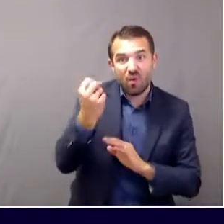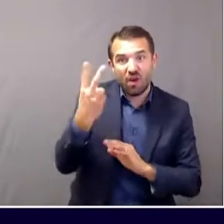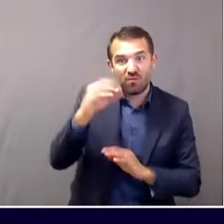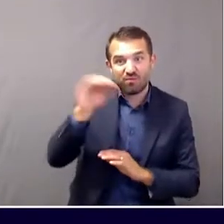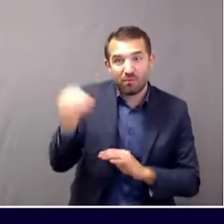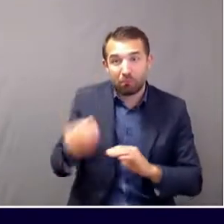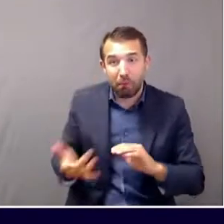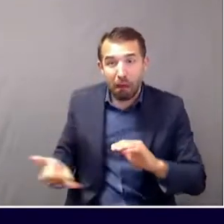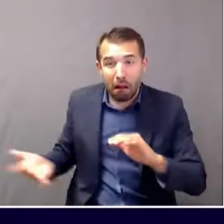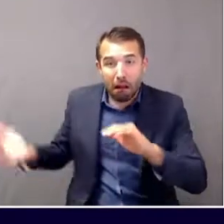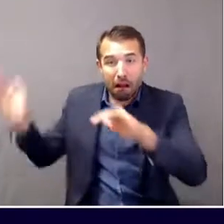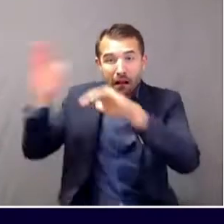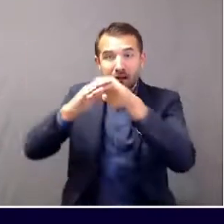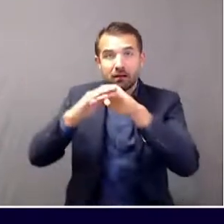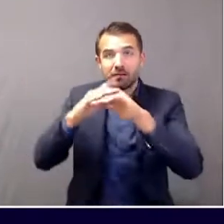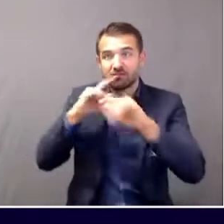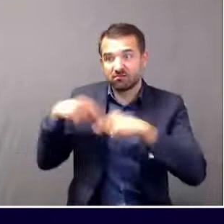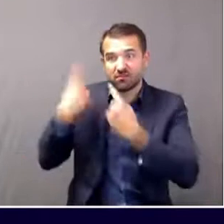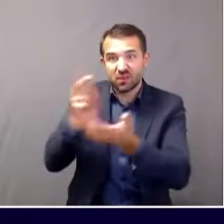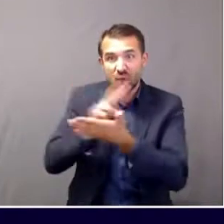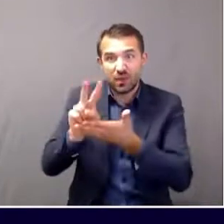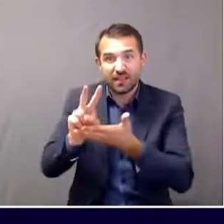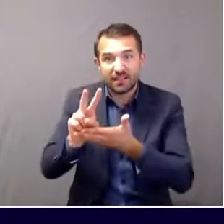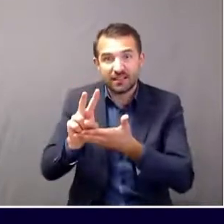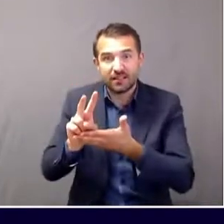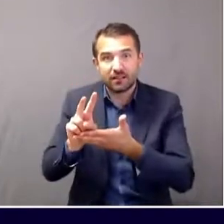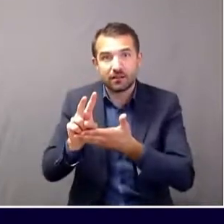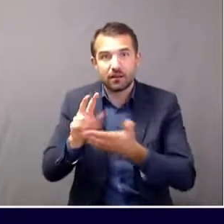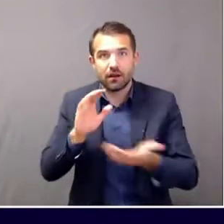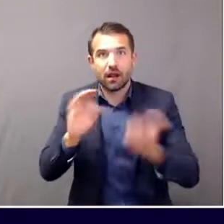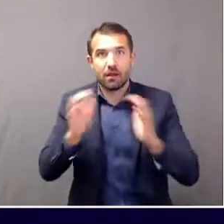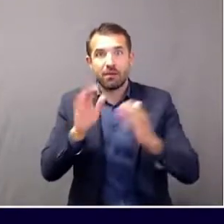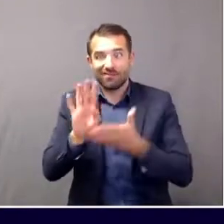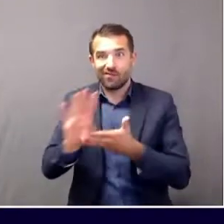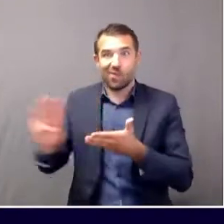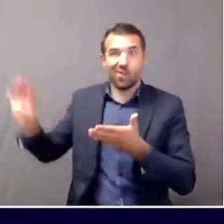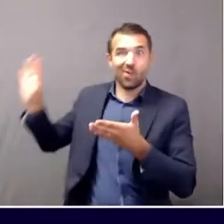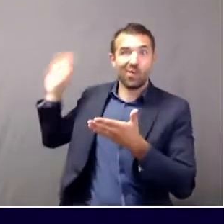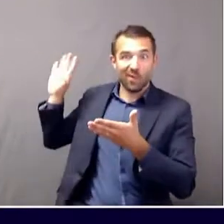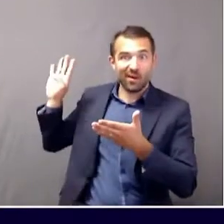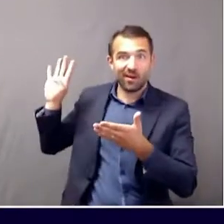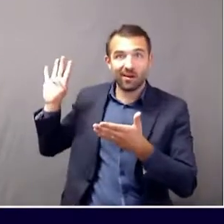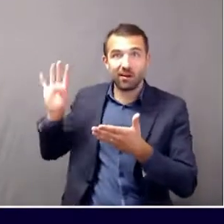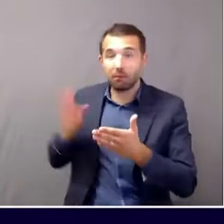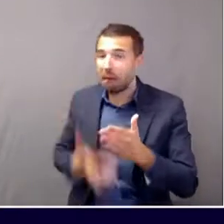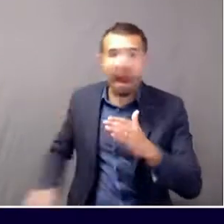past two weeks as compared to